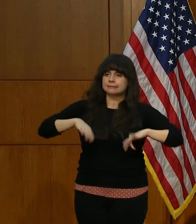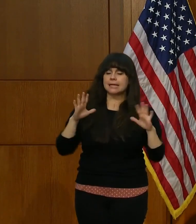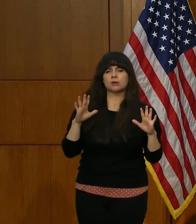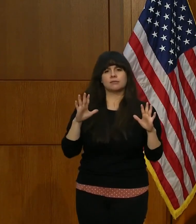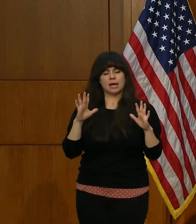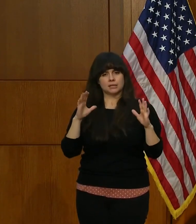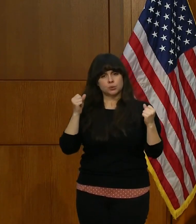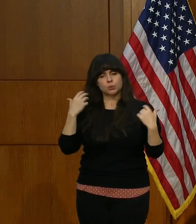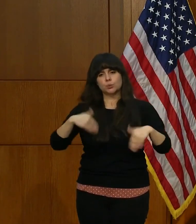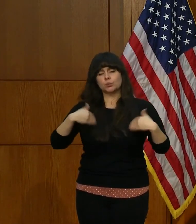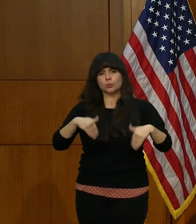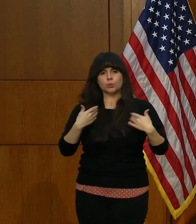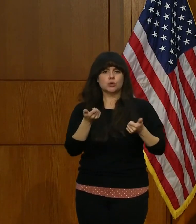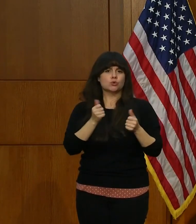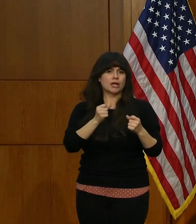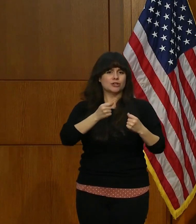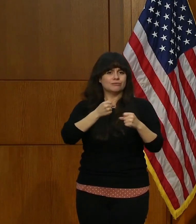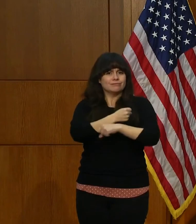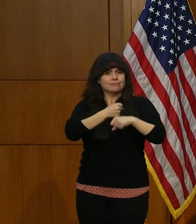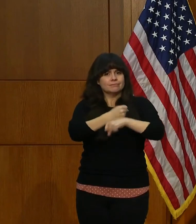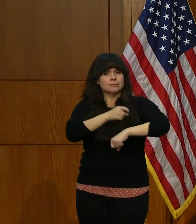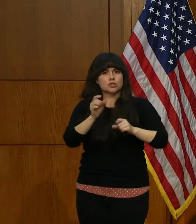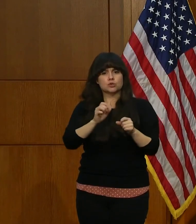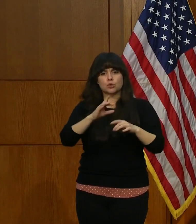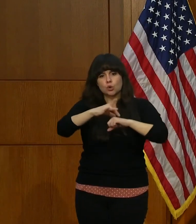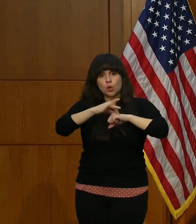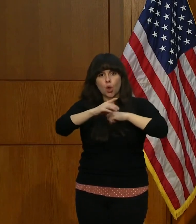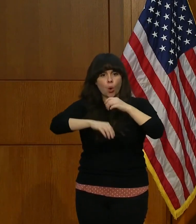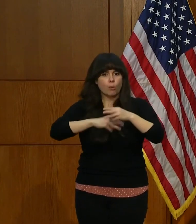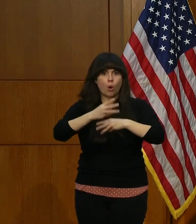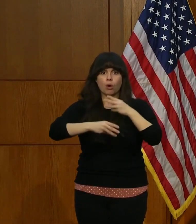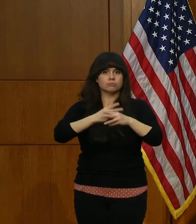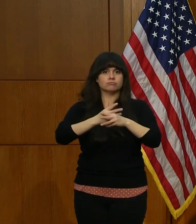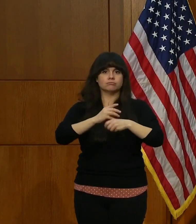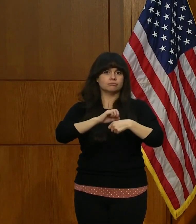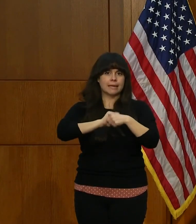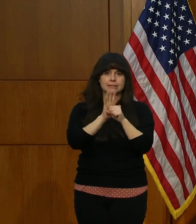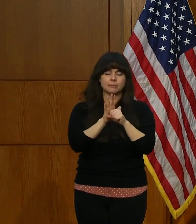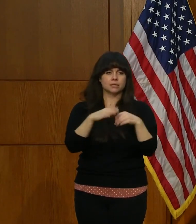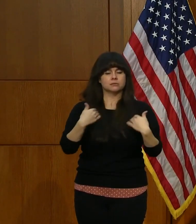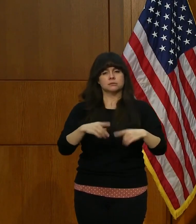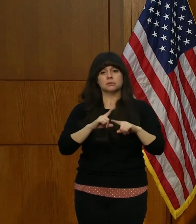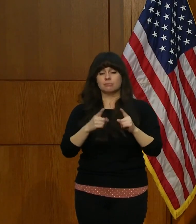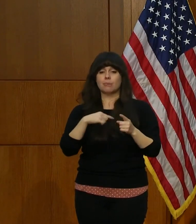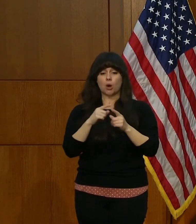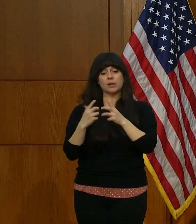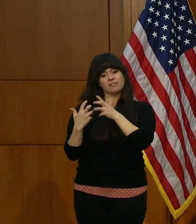YEAR AND WE'VE ALL BEEN FORCED TO SACRIFICE IN MANY WAYS TO HELP CAN'T COME BACK THIS GLOBAL PANDEMIC BUT WE'VE BEEN